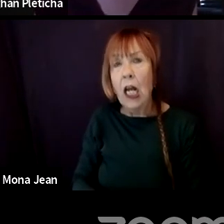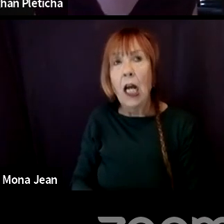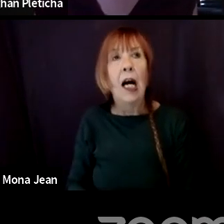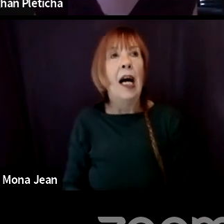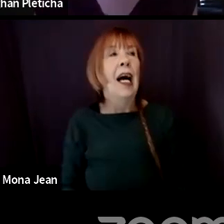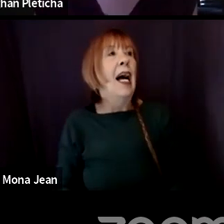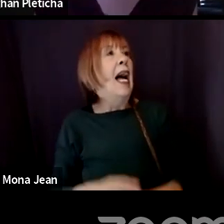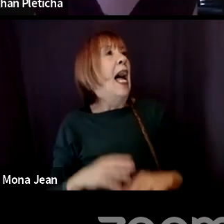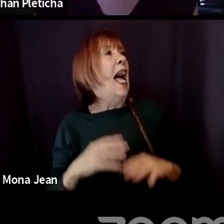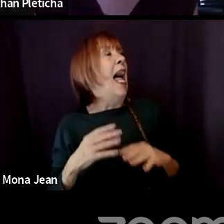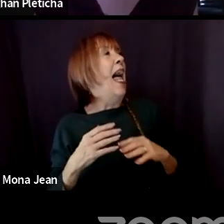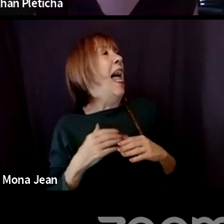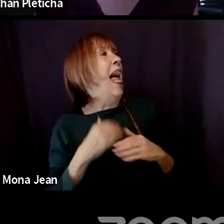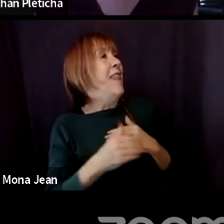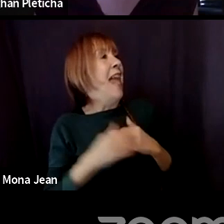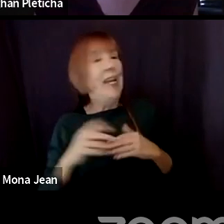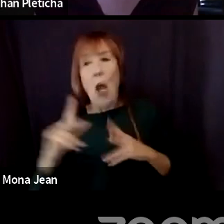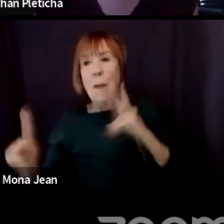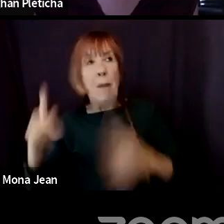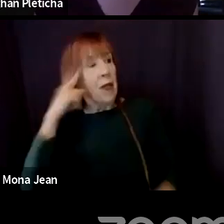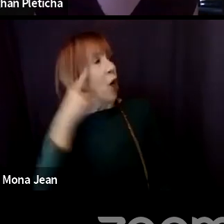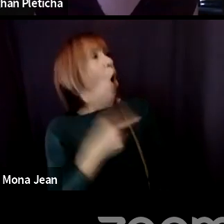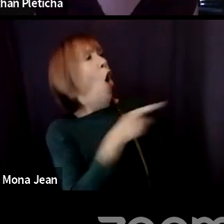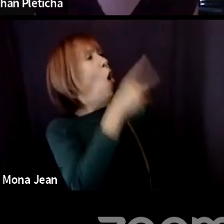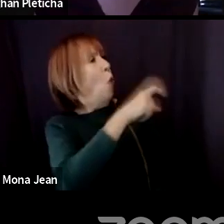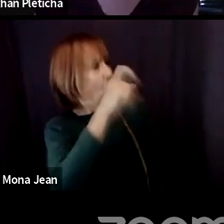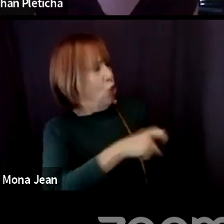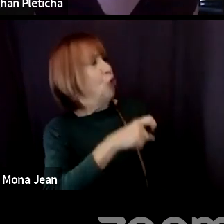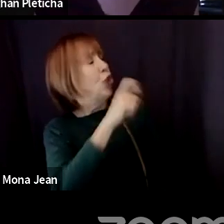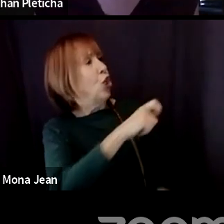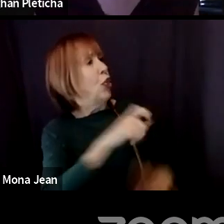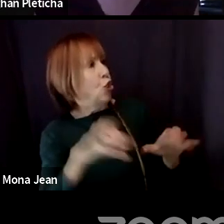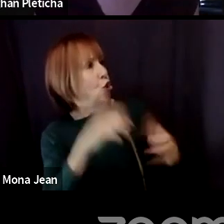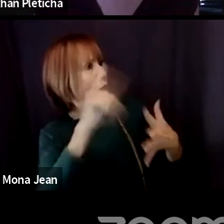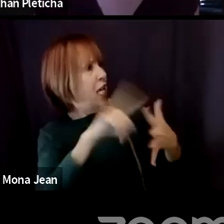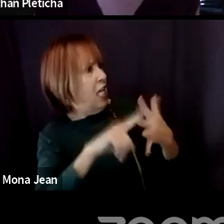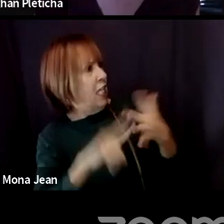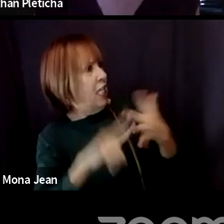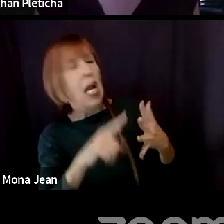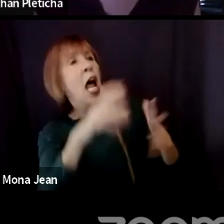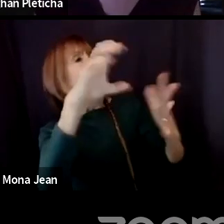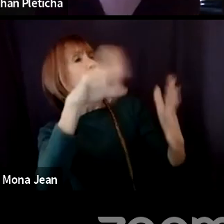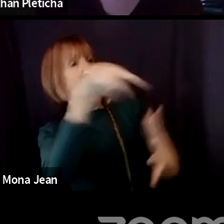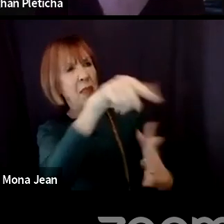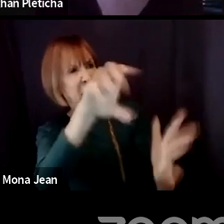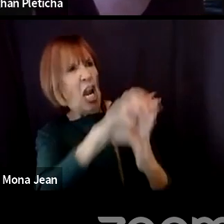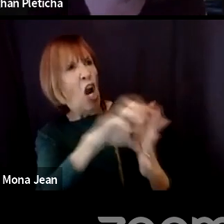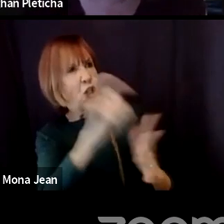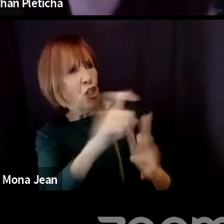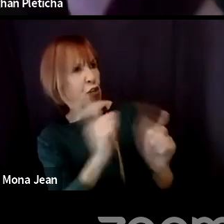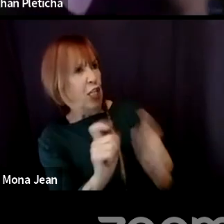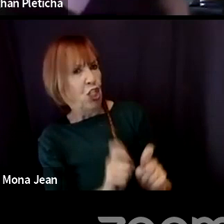They think that I'm asking them to help me rewrite or sometimes and this I hate this note,